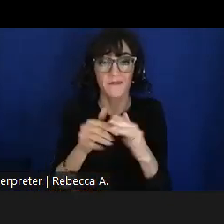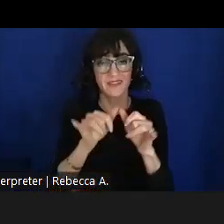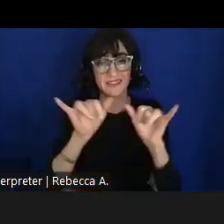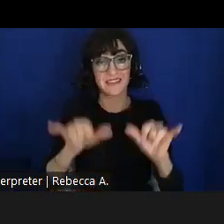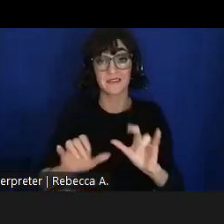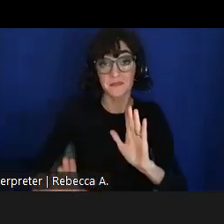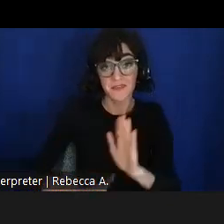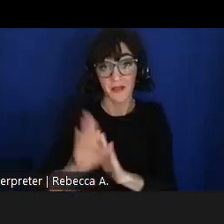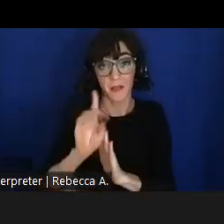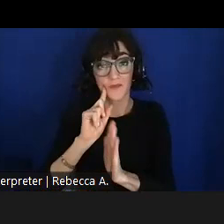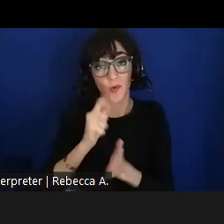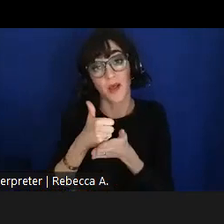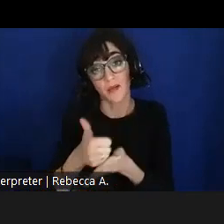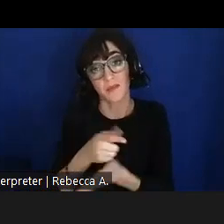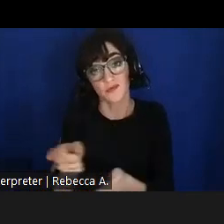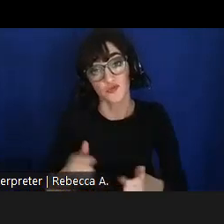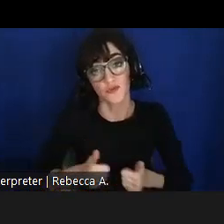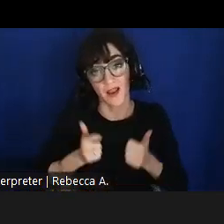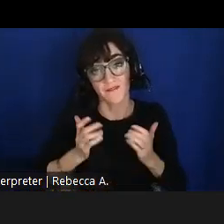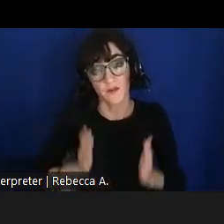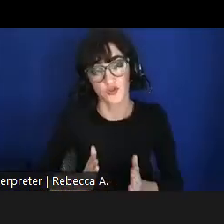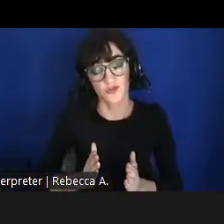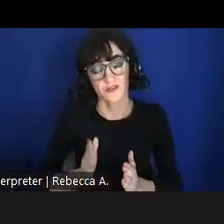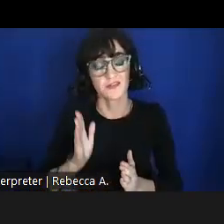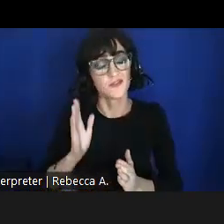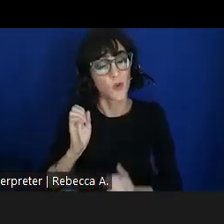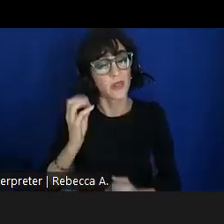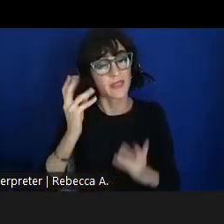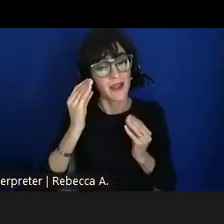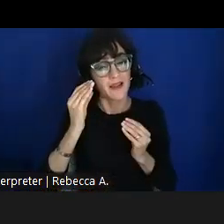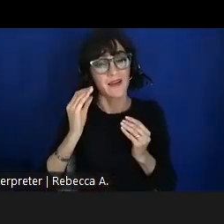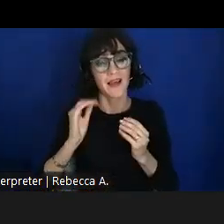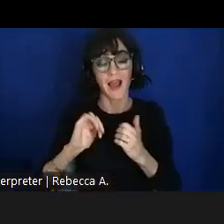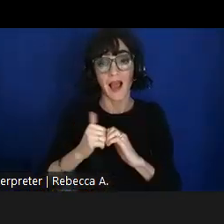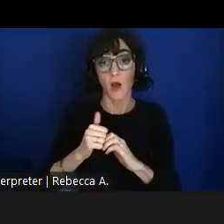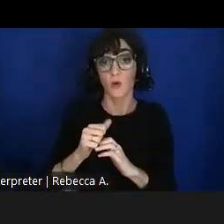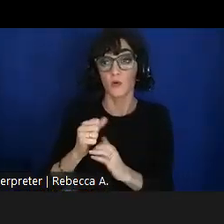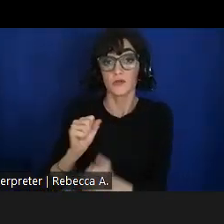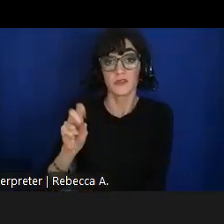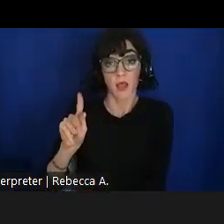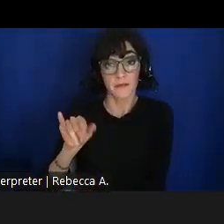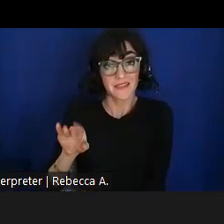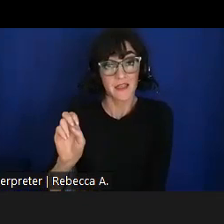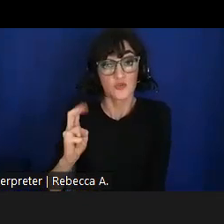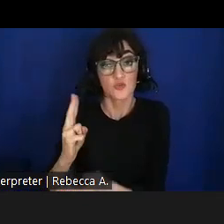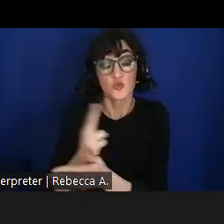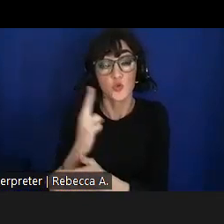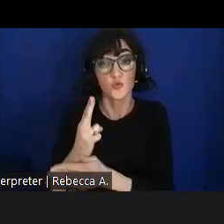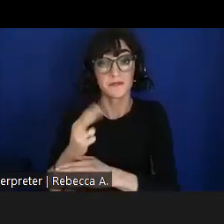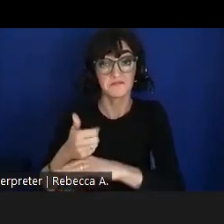about the ways that substance used allegations in a courtroom are used to block survivors